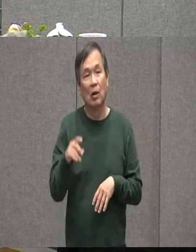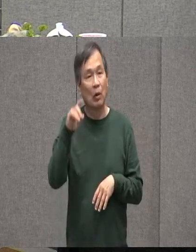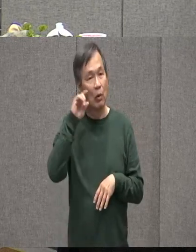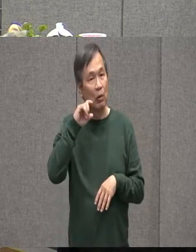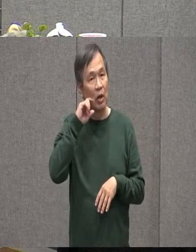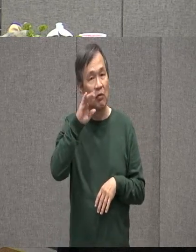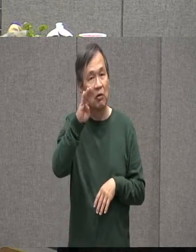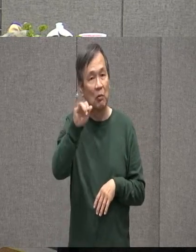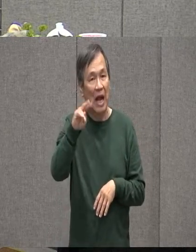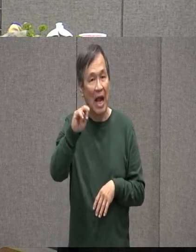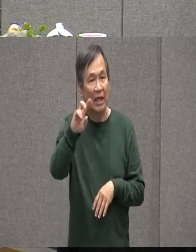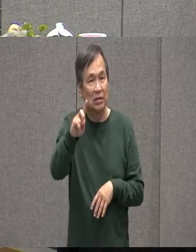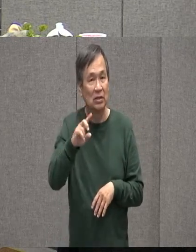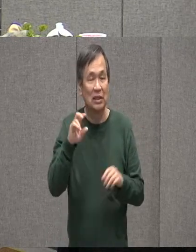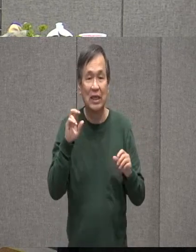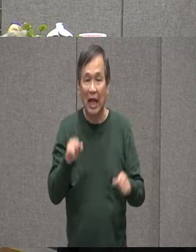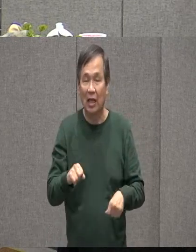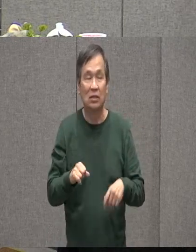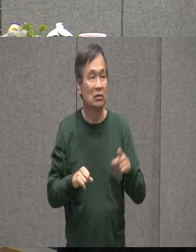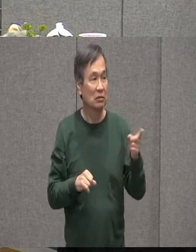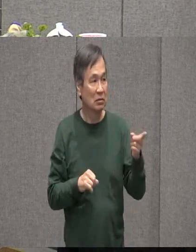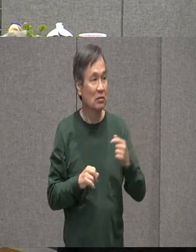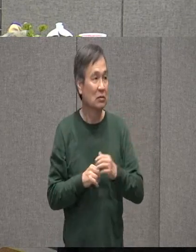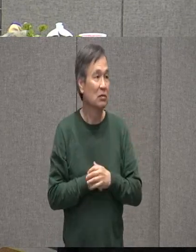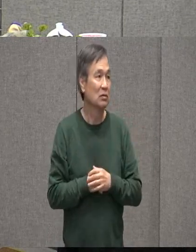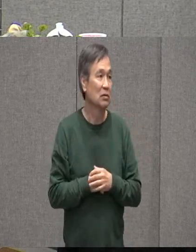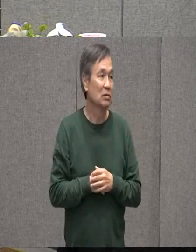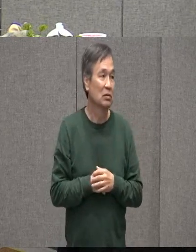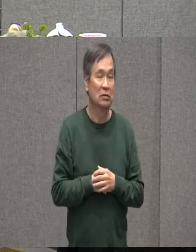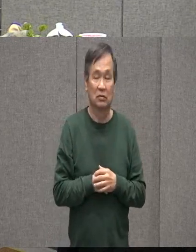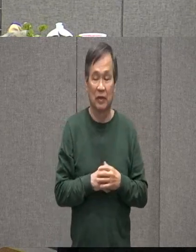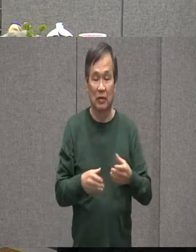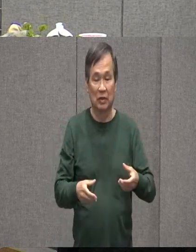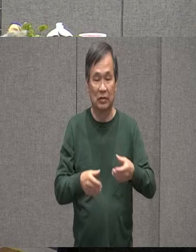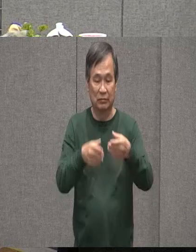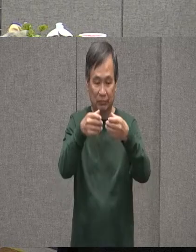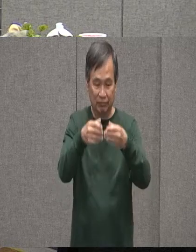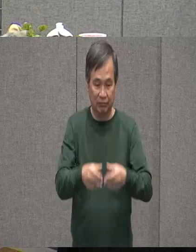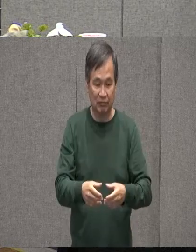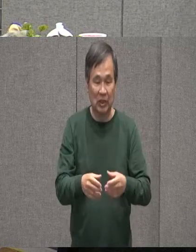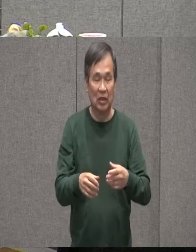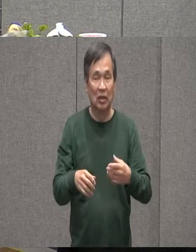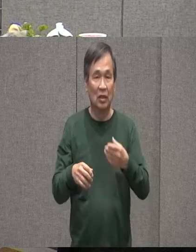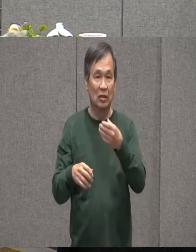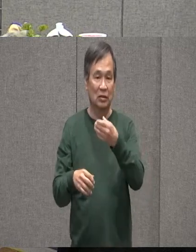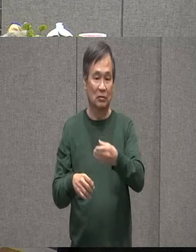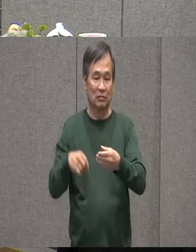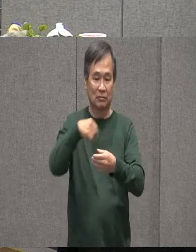These can hold really, really well. If I wanted these guys to stick together, I can just take my rubber band